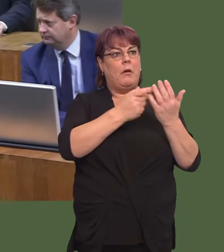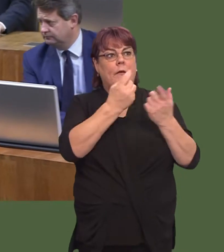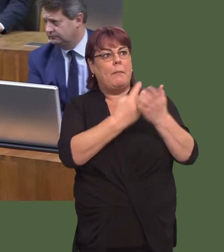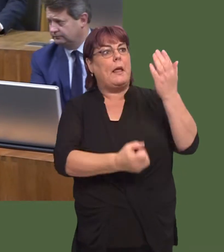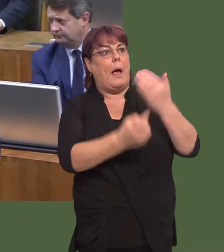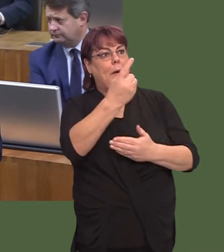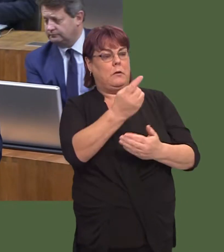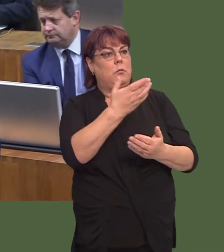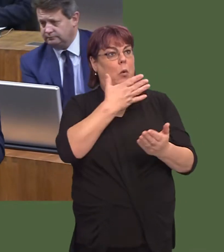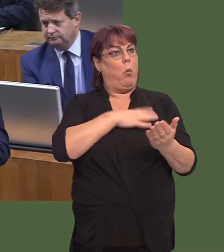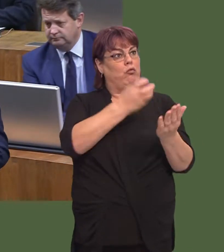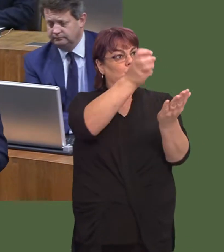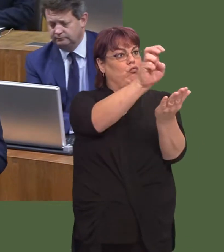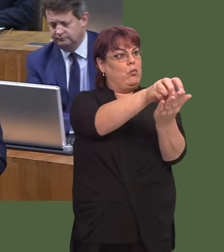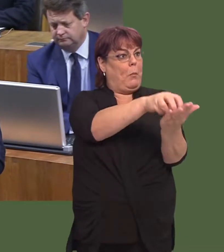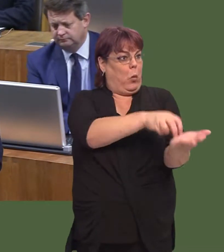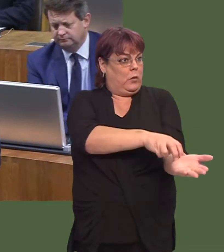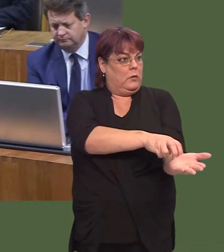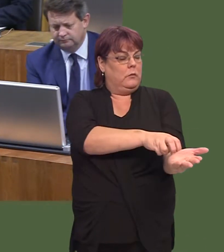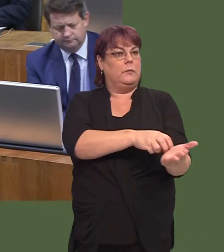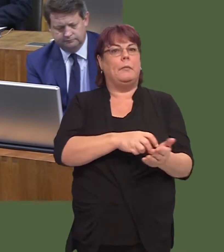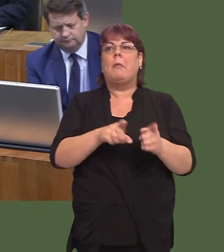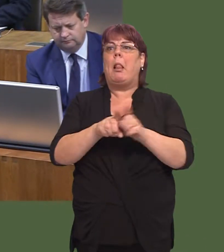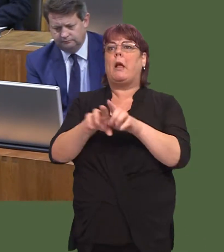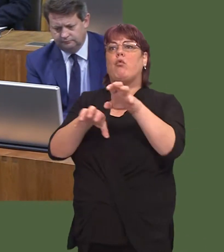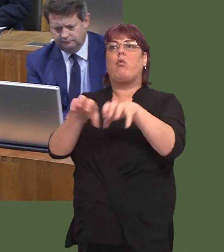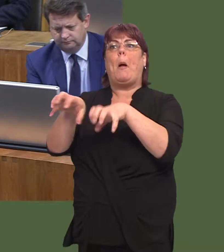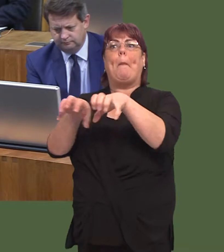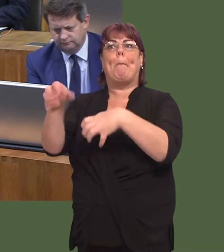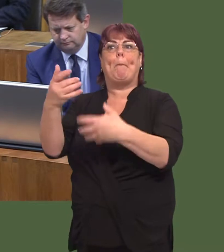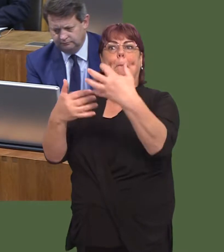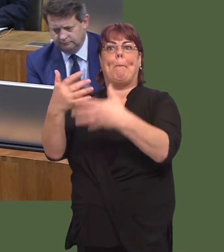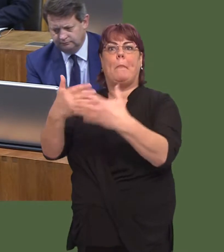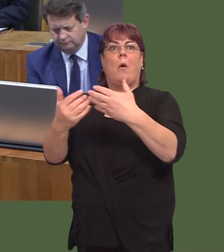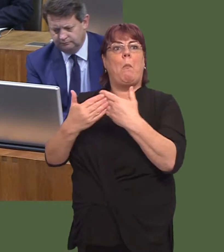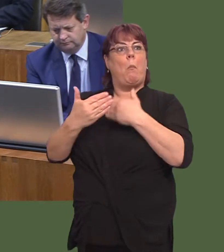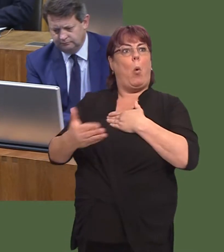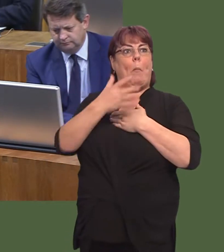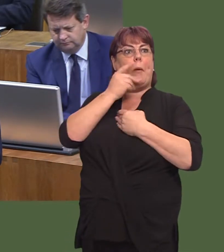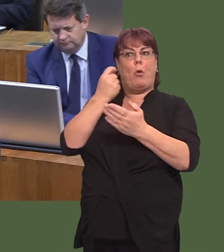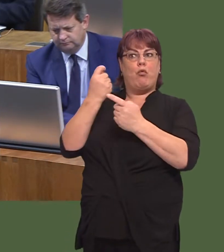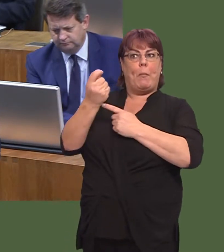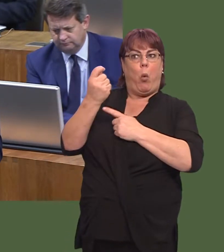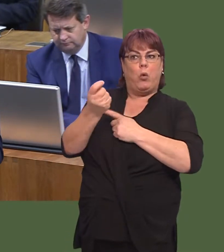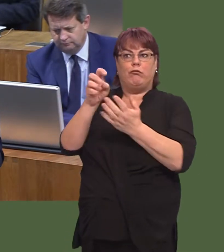Now, that means, just like the crime statistics, for example, that when more people report serious incidents, then more are recorded.